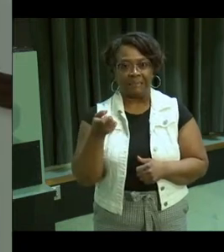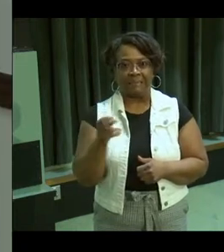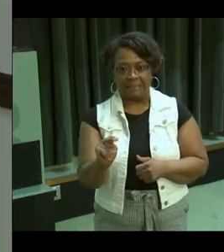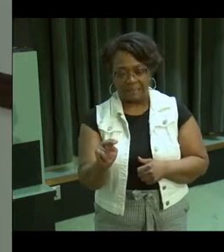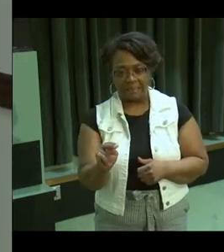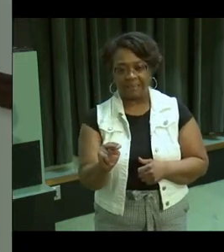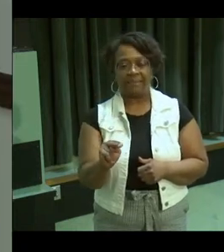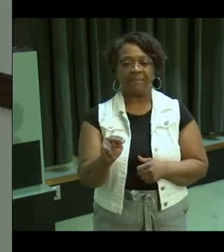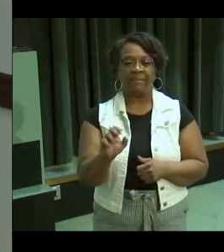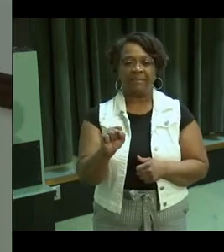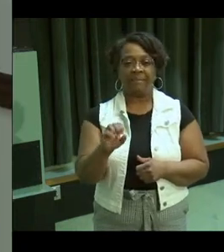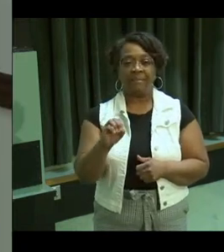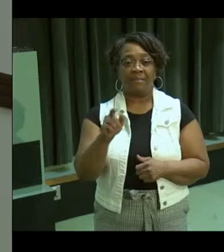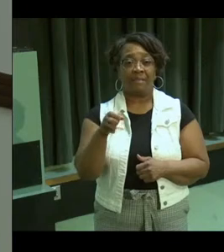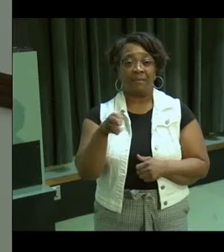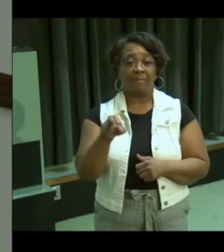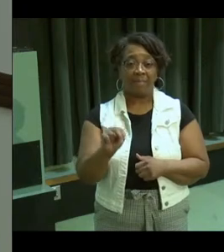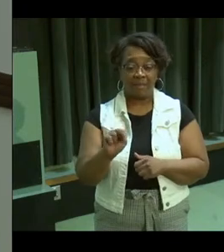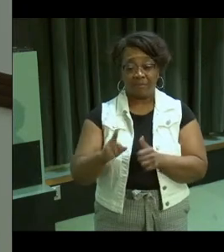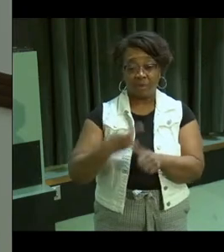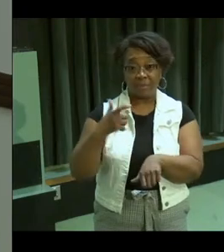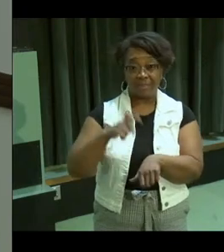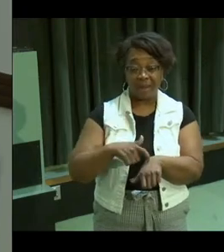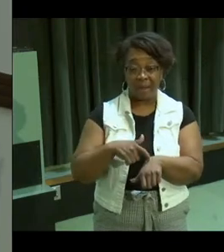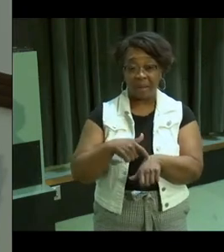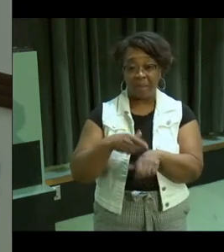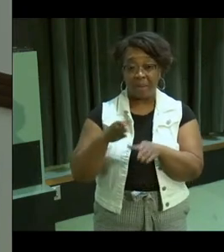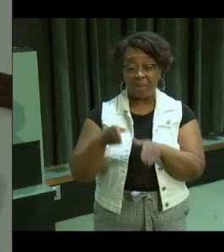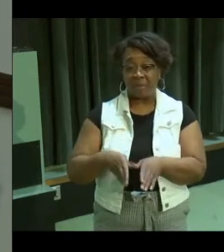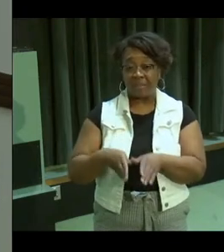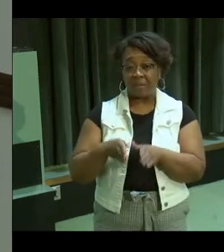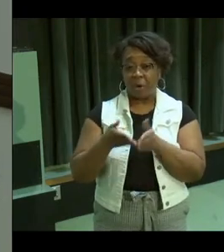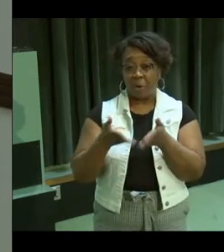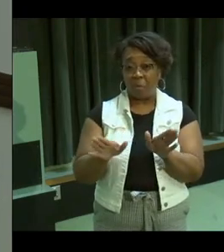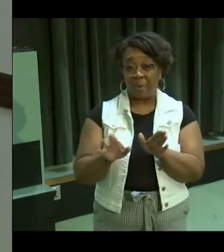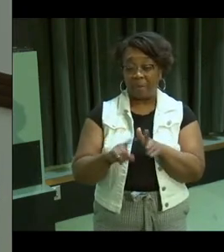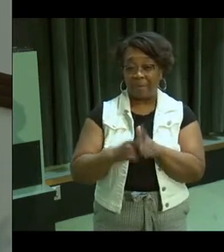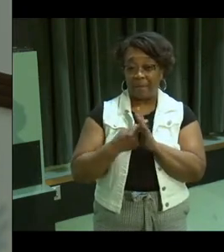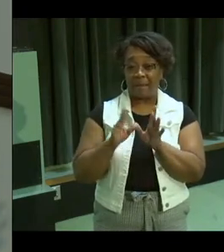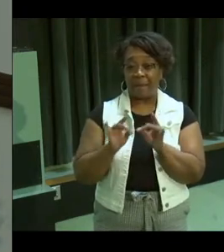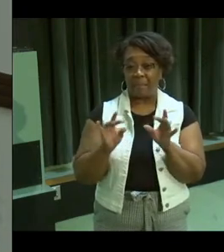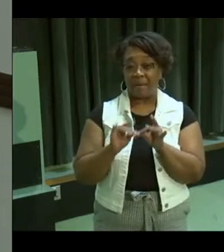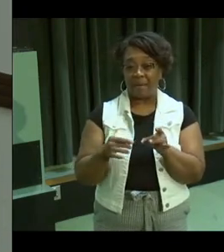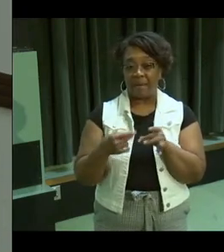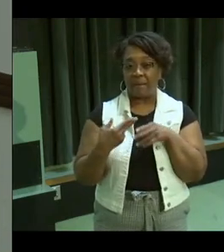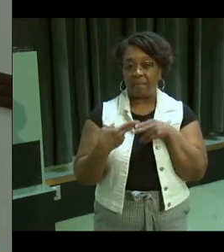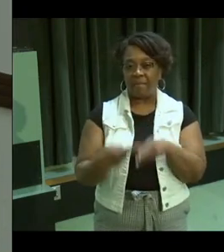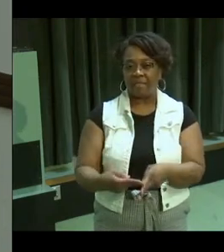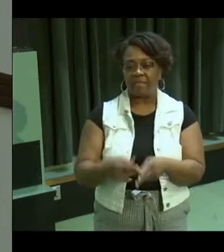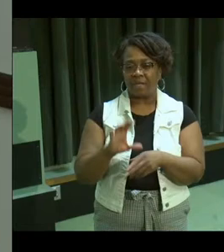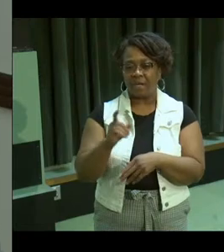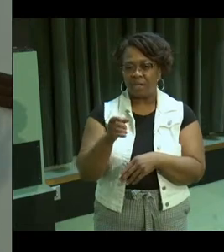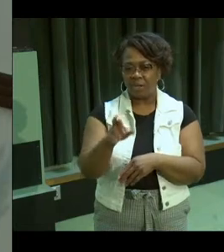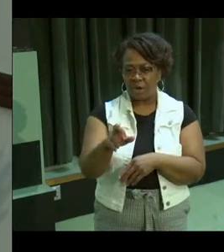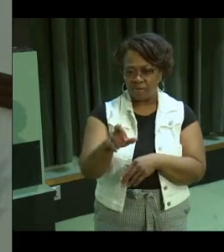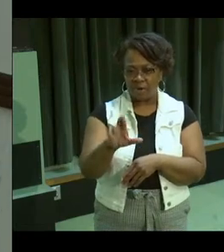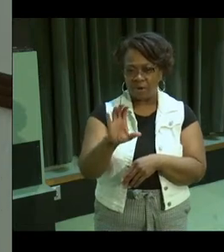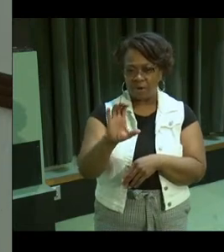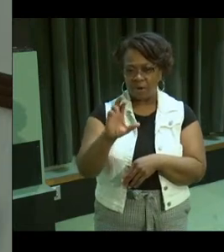the first time anyone has ever